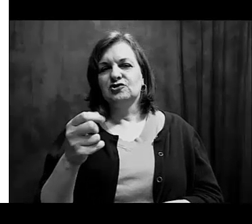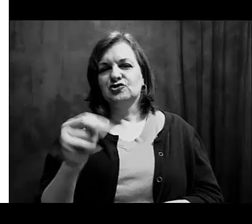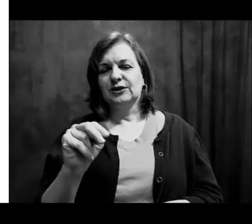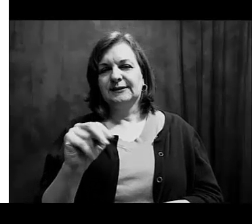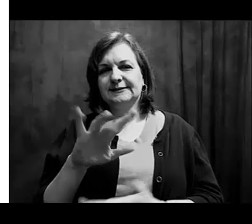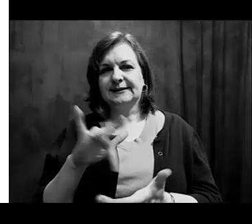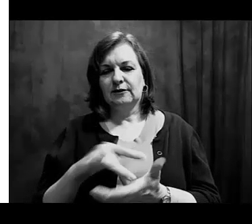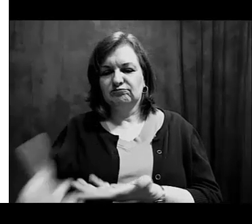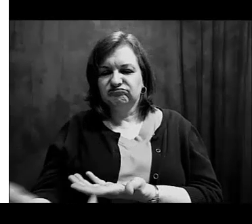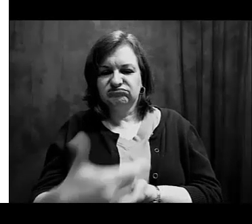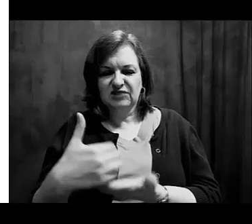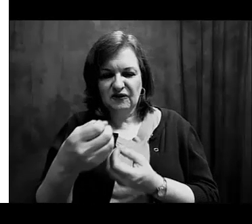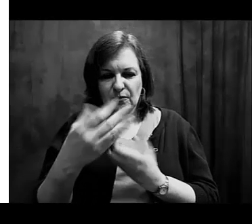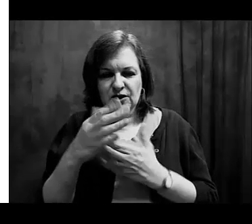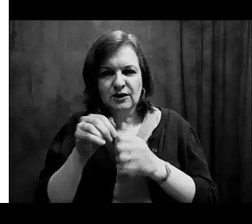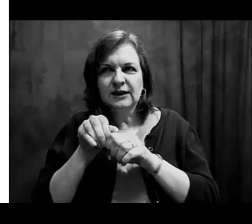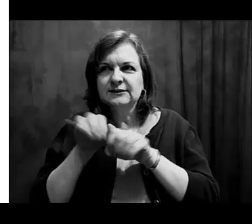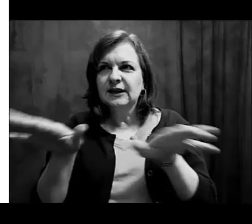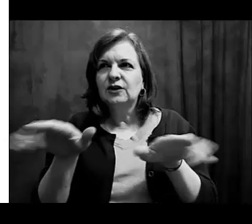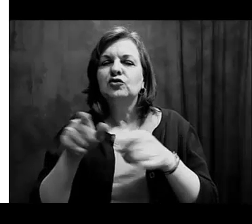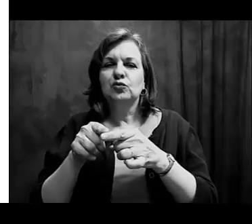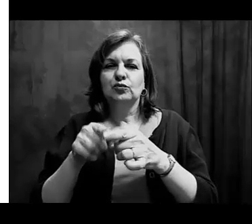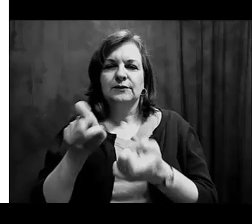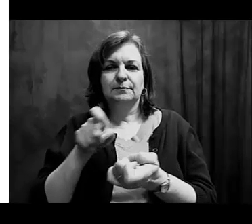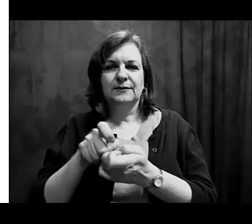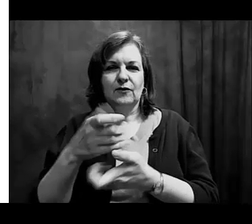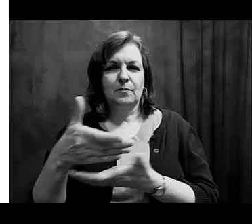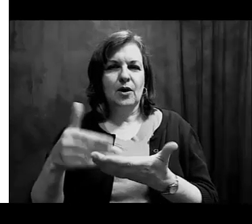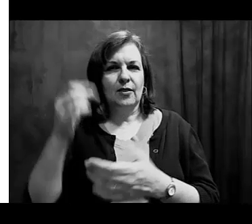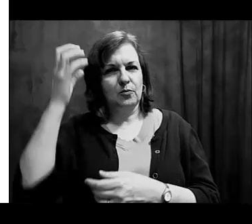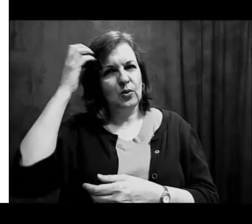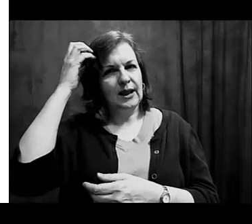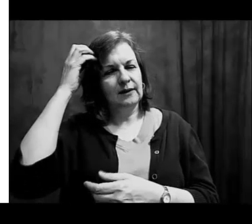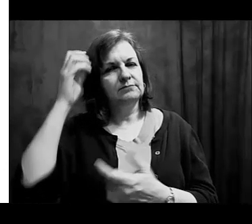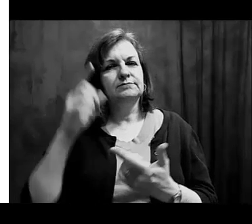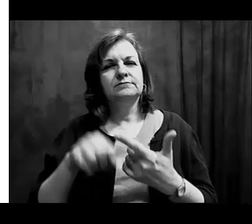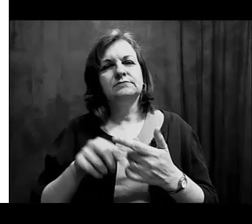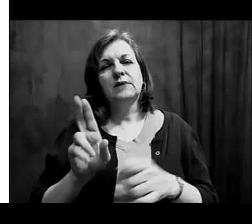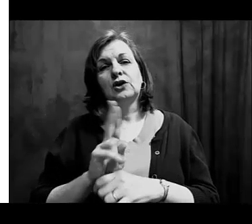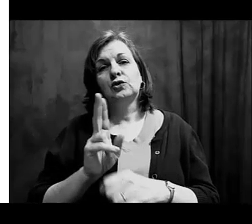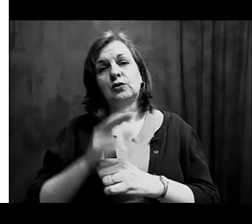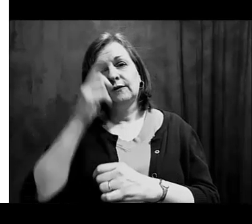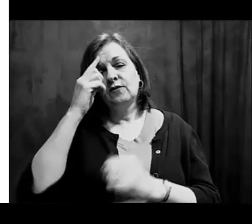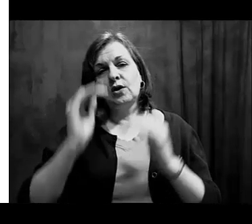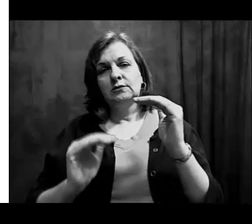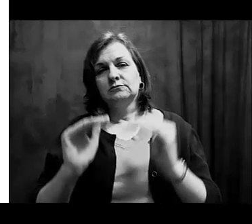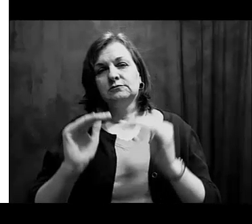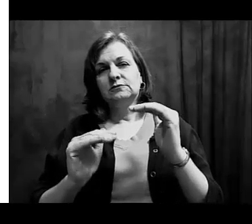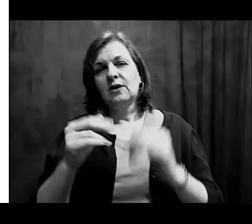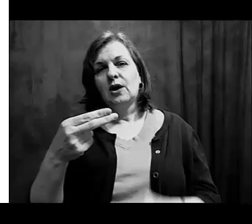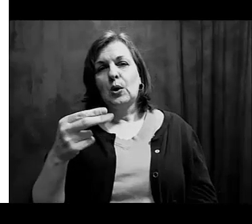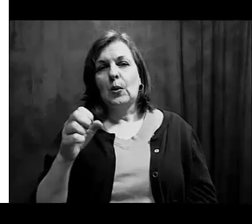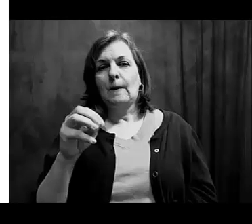we are going to use this for homeostasis